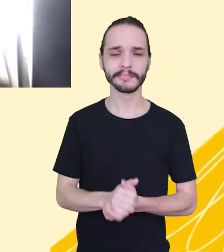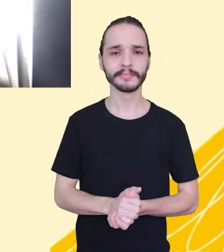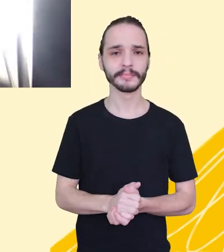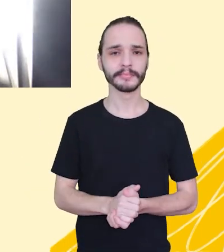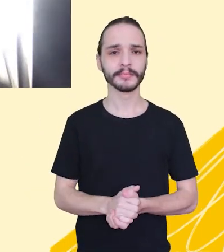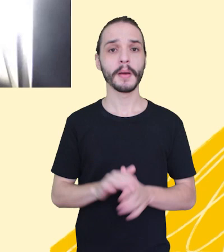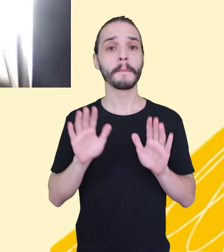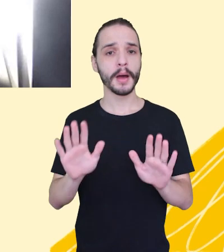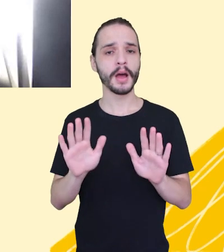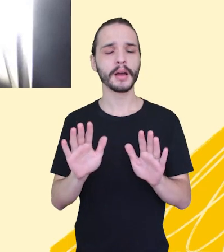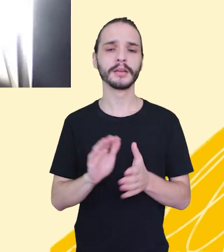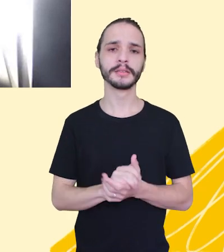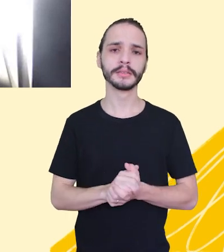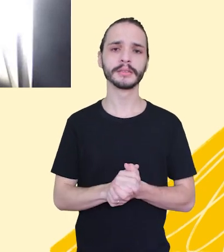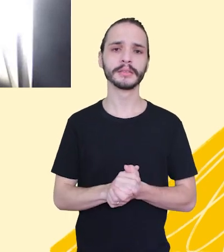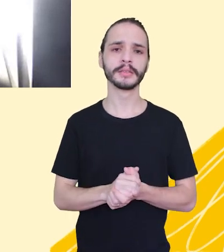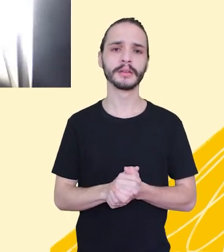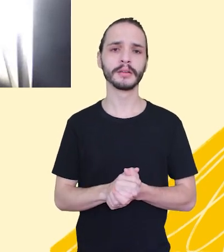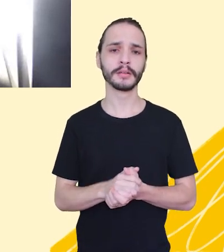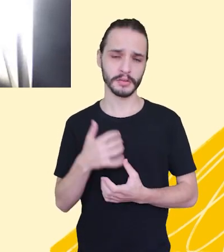But I want to, if you allow.